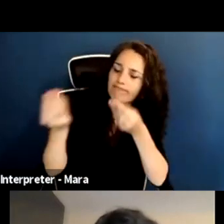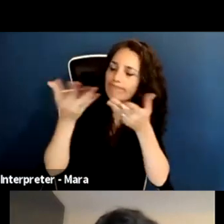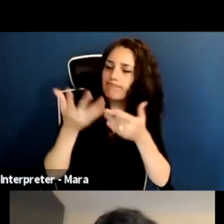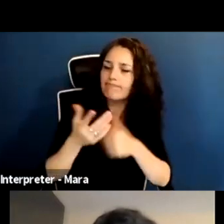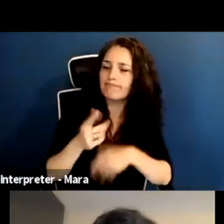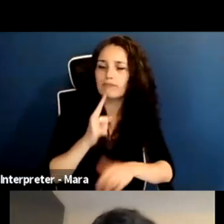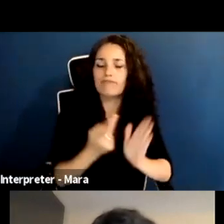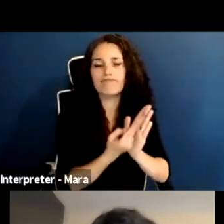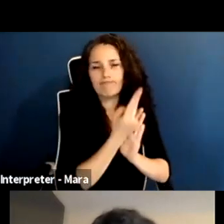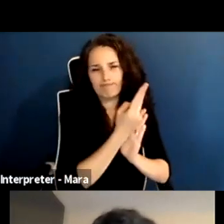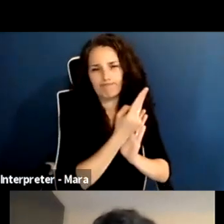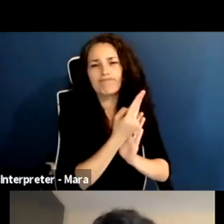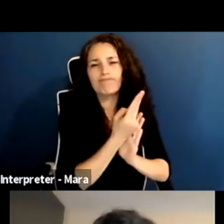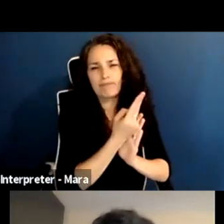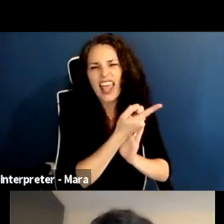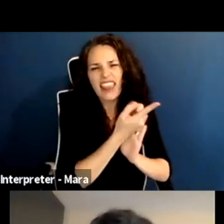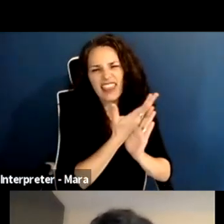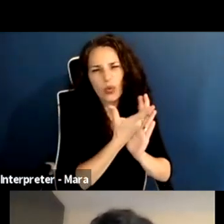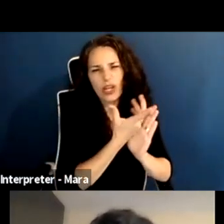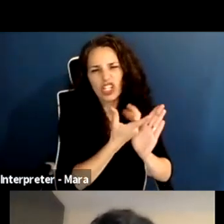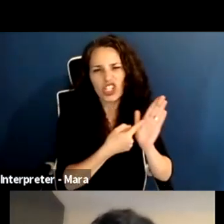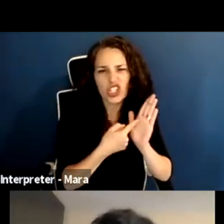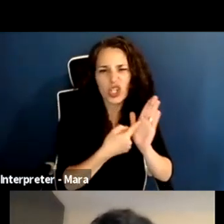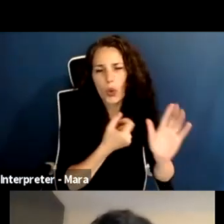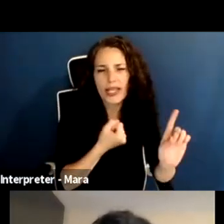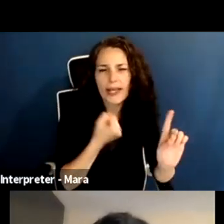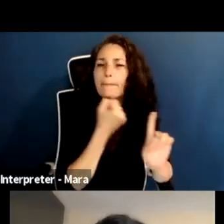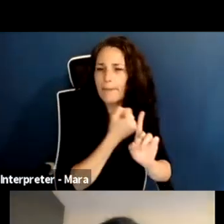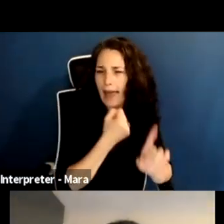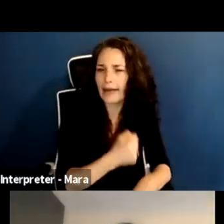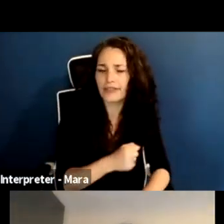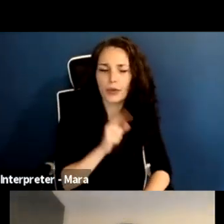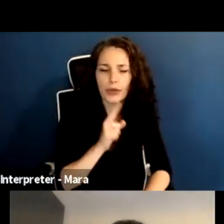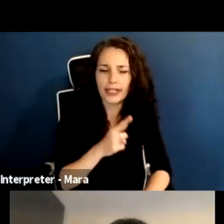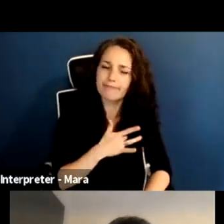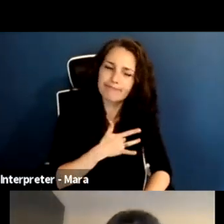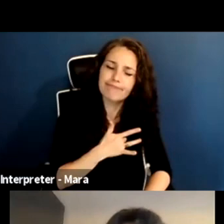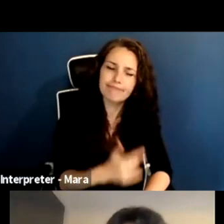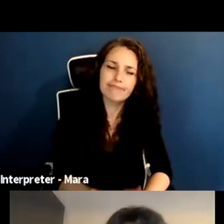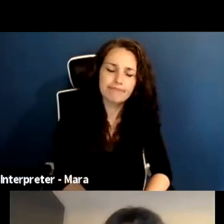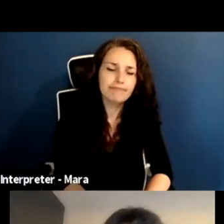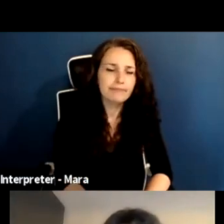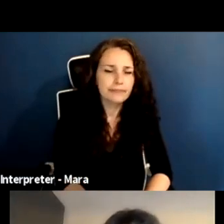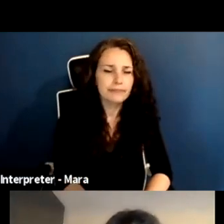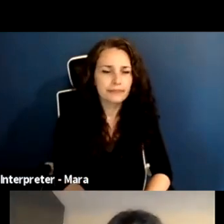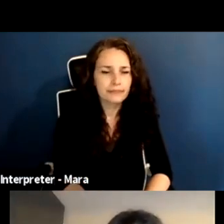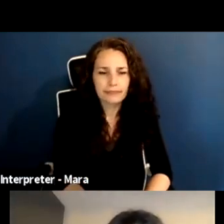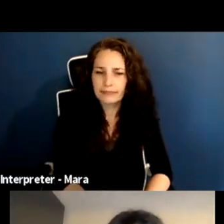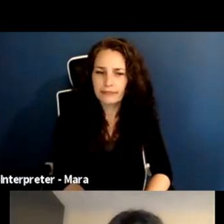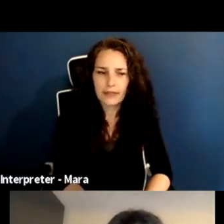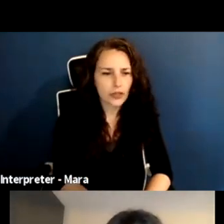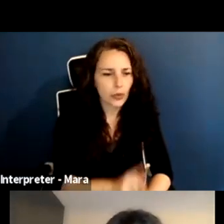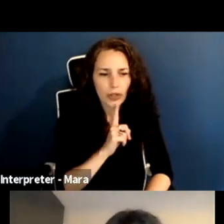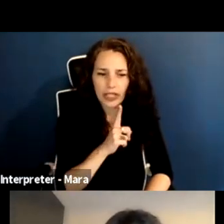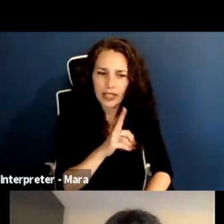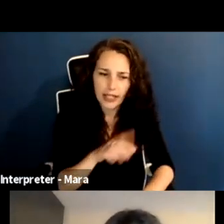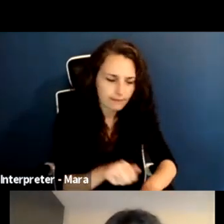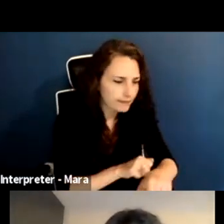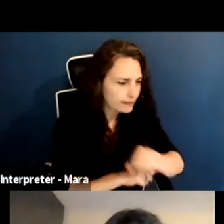They wanted to show the impact. And they really went above and beyond to love us.